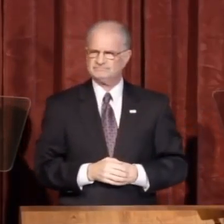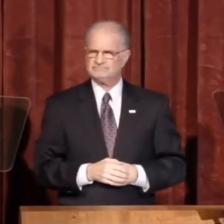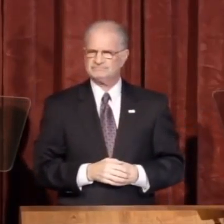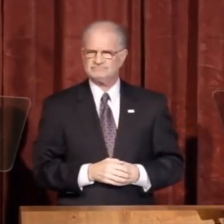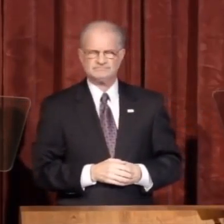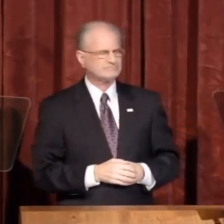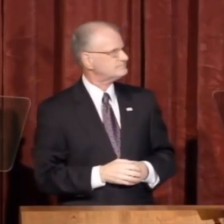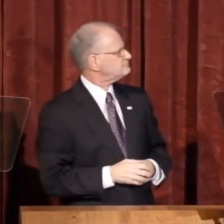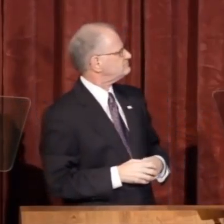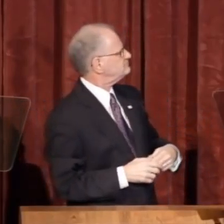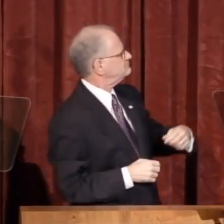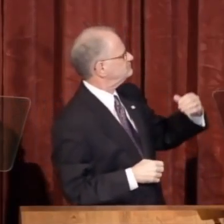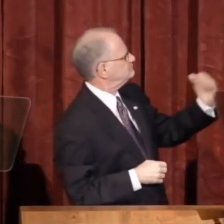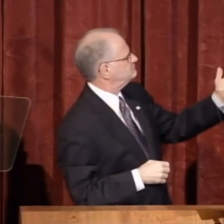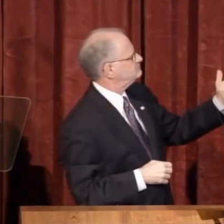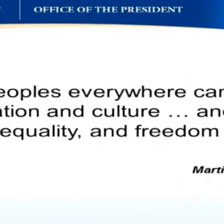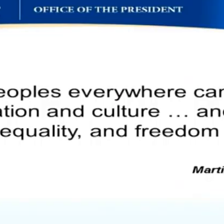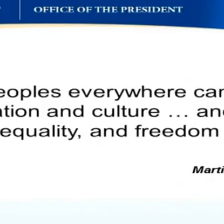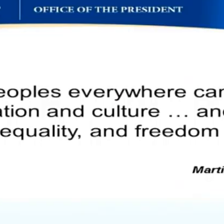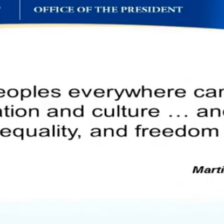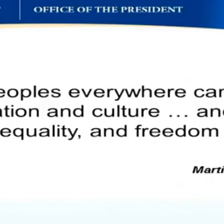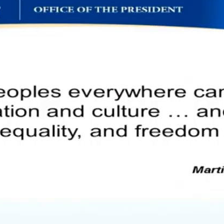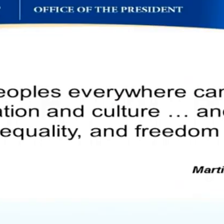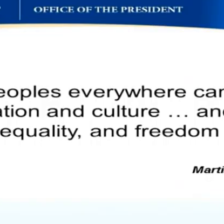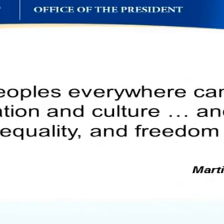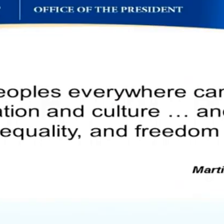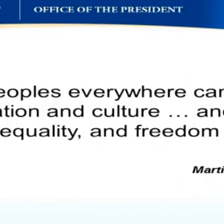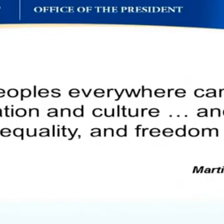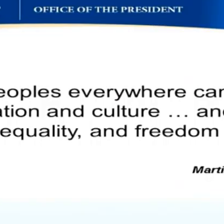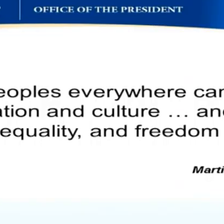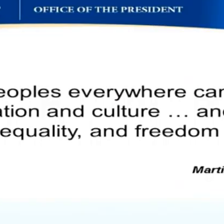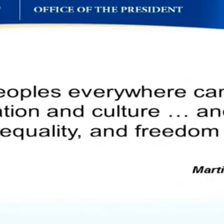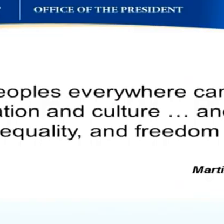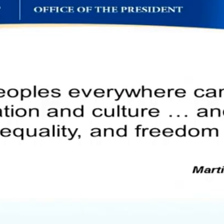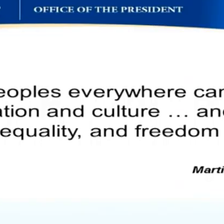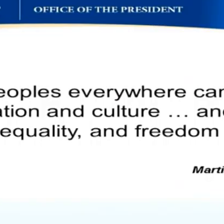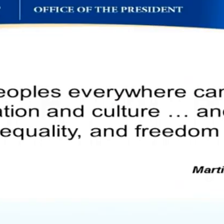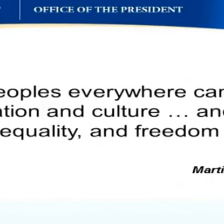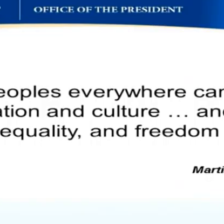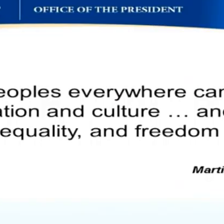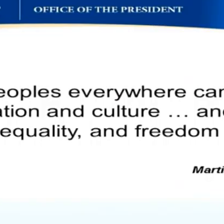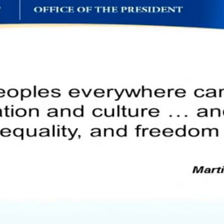And most of all, we take inspiration from his dreams.